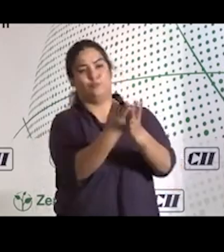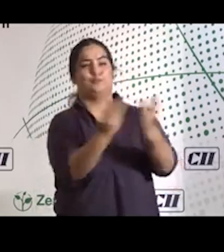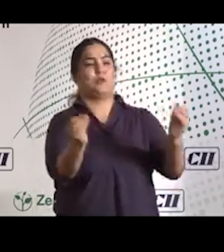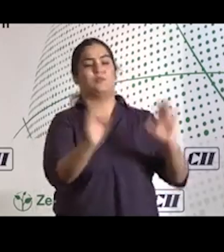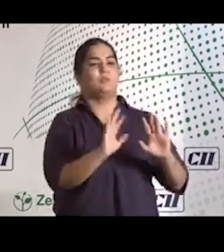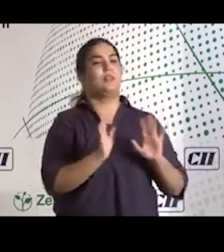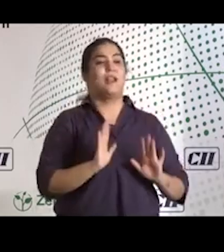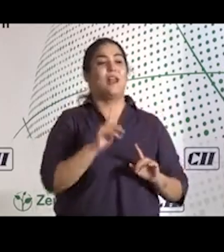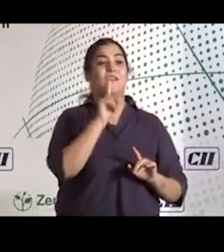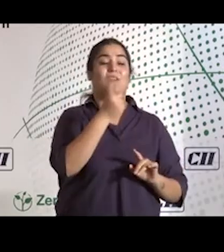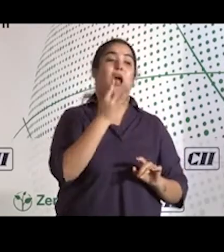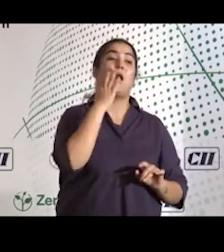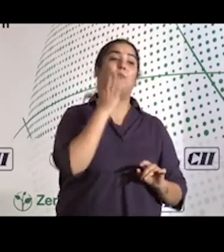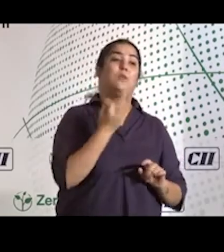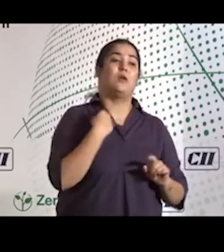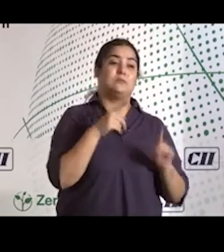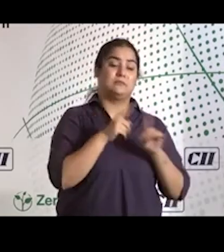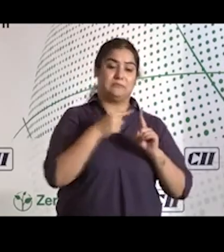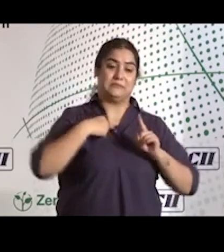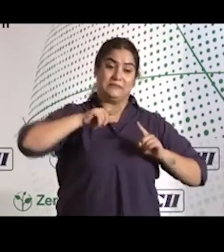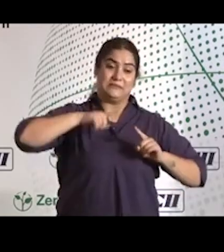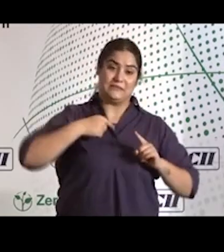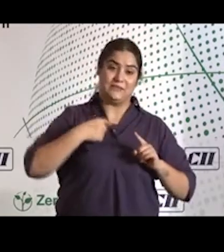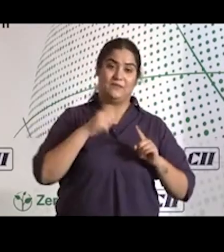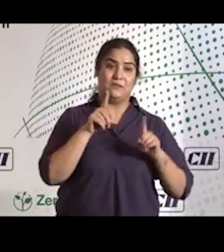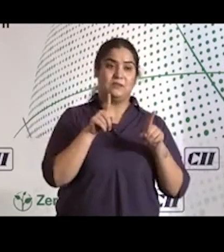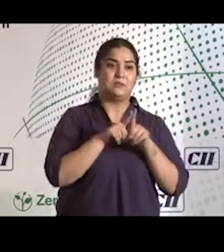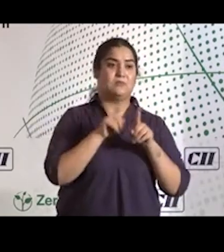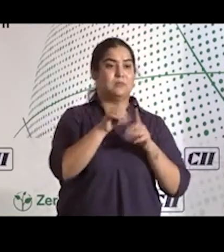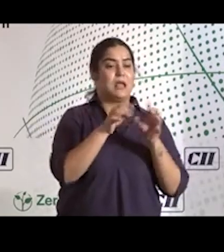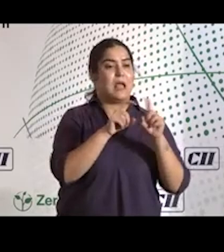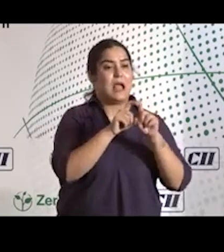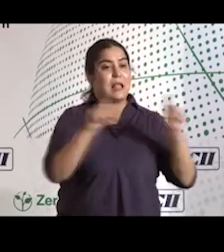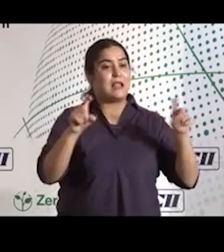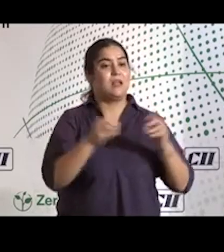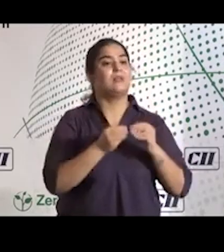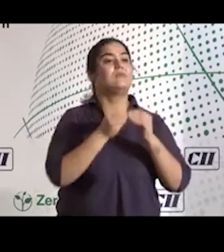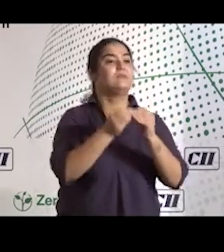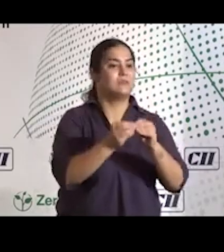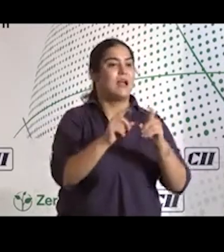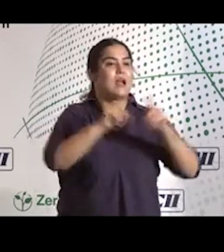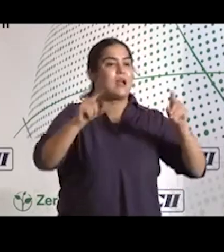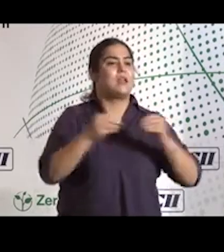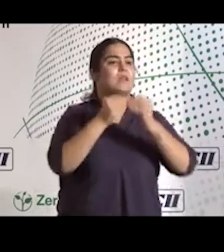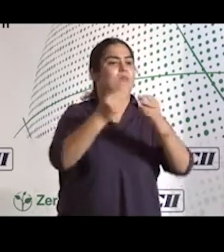So I think if the platform can provide a little bit of space